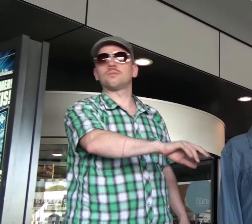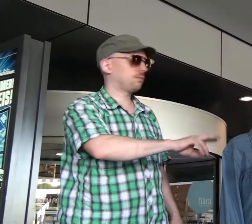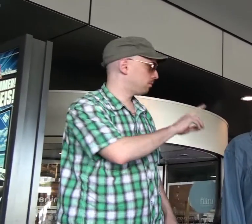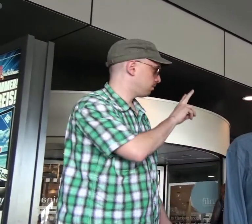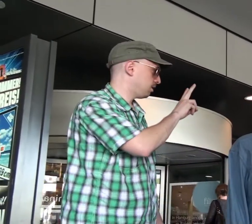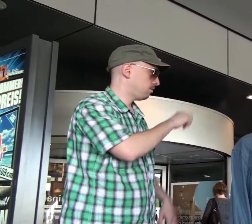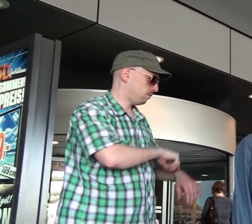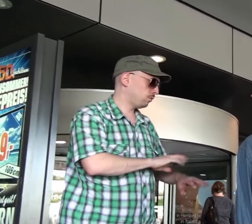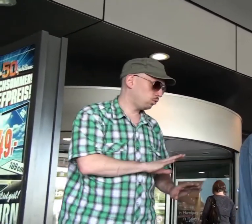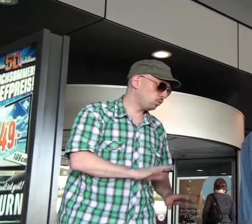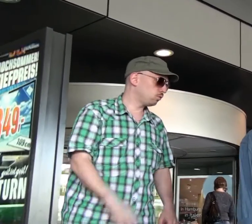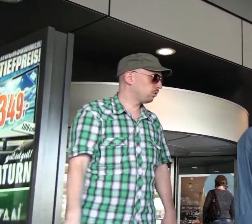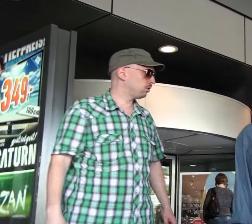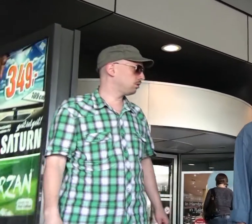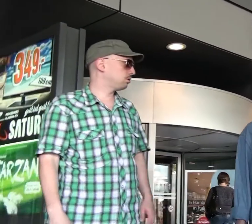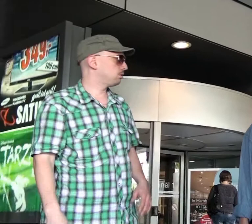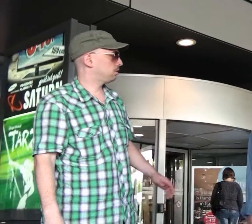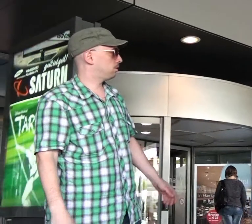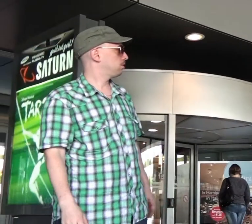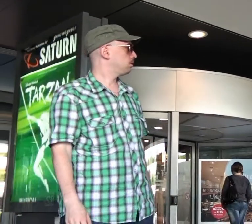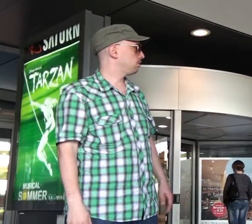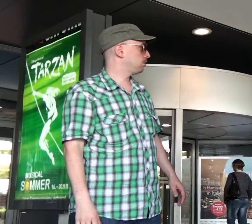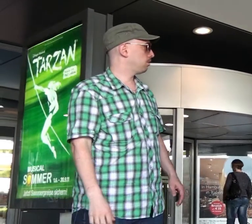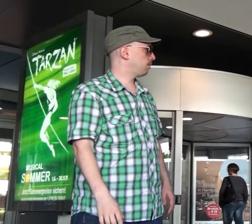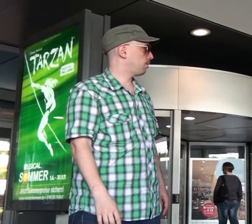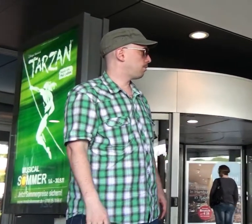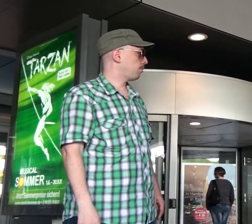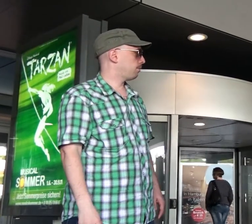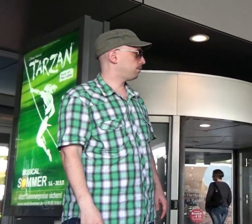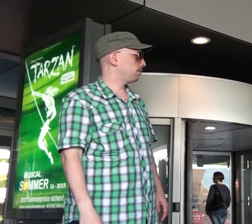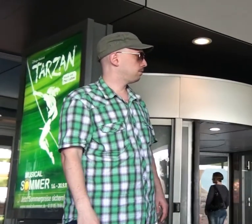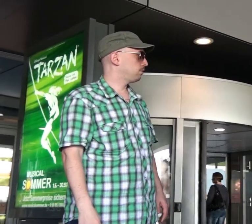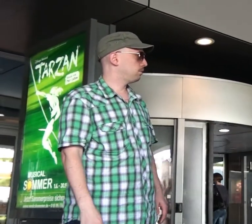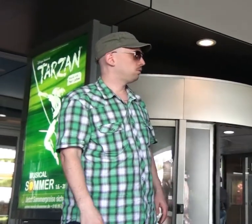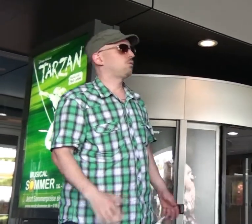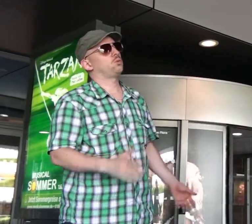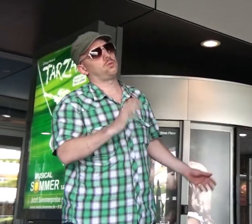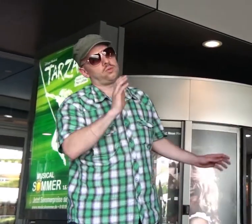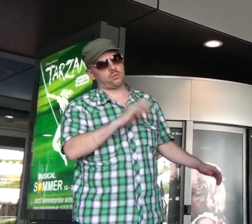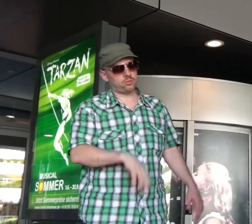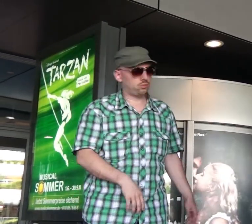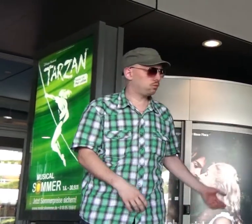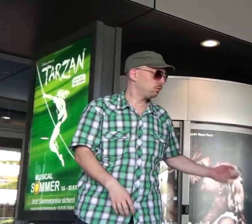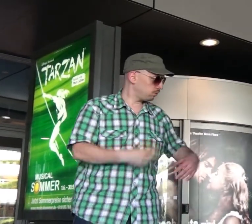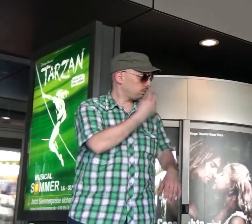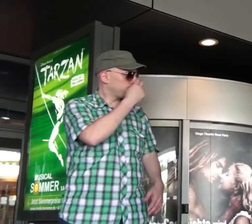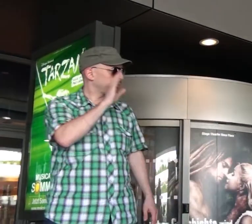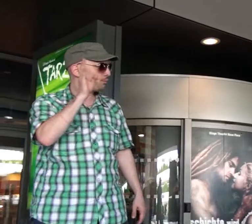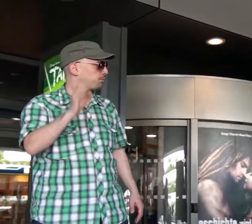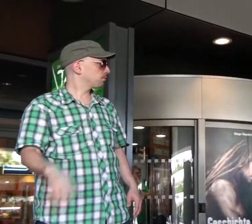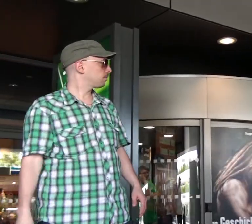2 minutes to go. But I want to know where we are driving to? Come on, let's go.